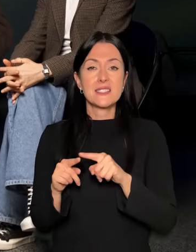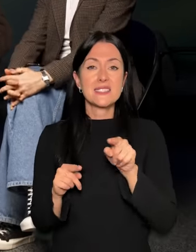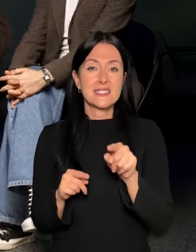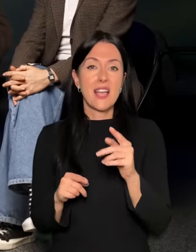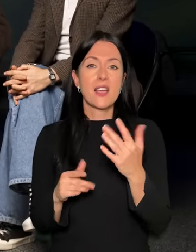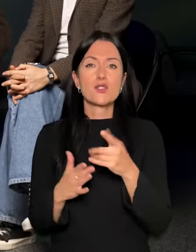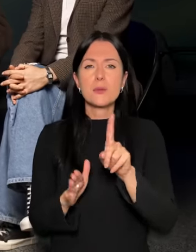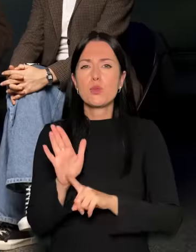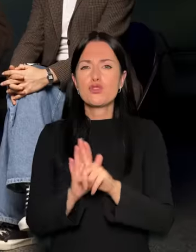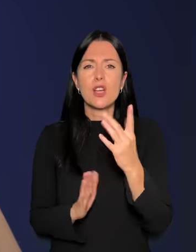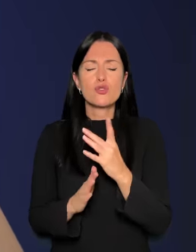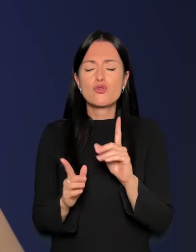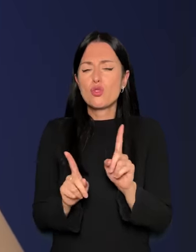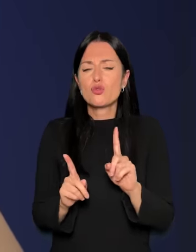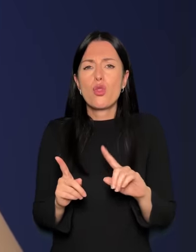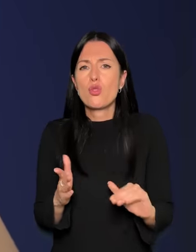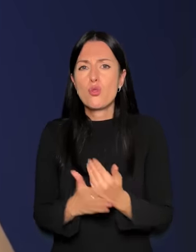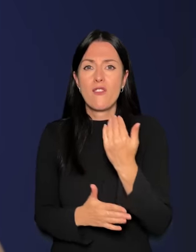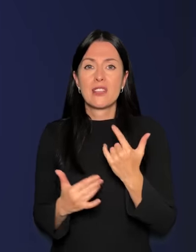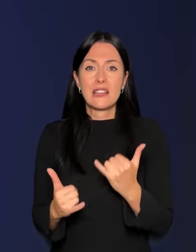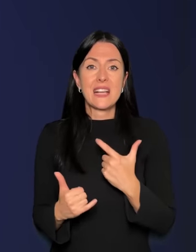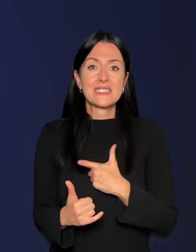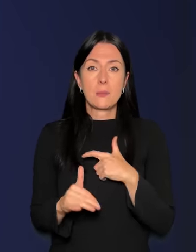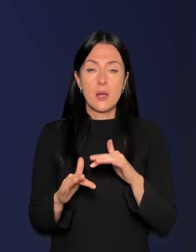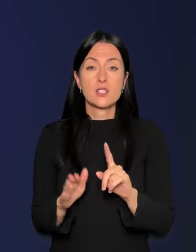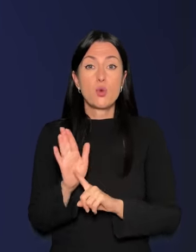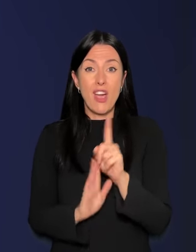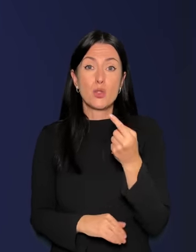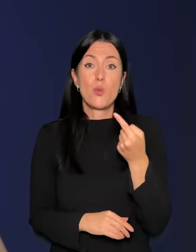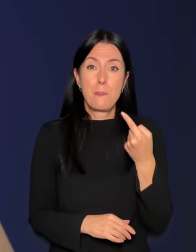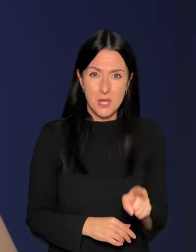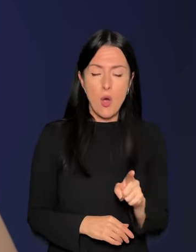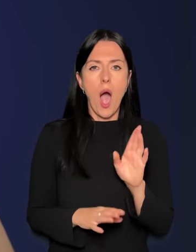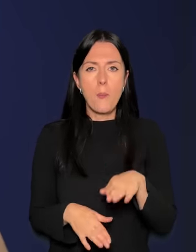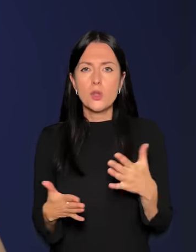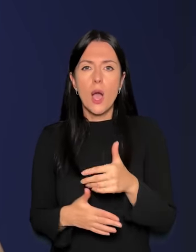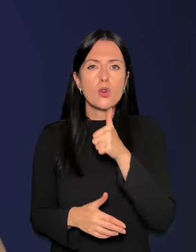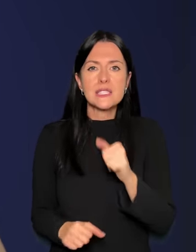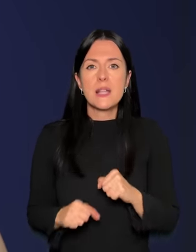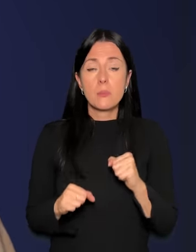When you start something entirely new for you, initially at a loss, and then you try.